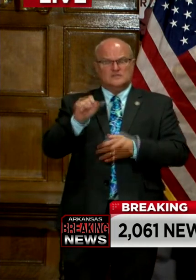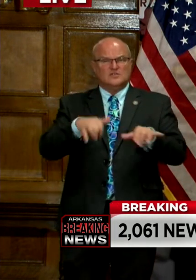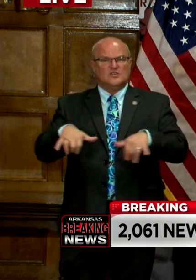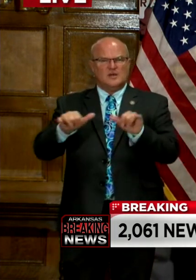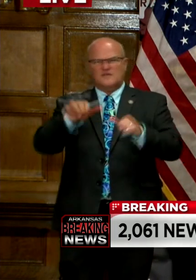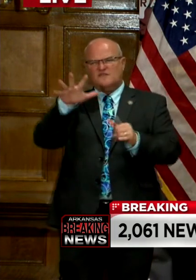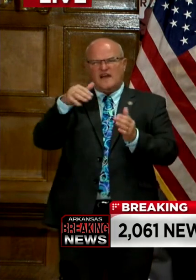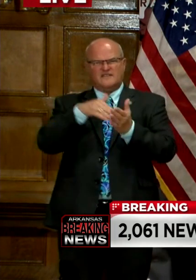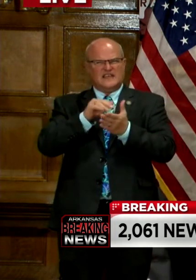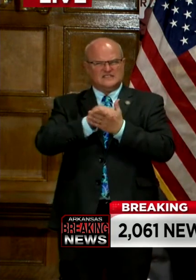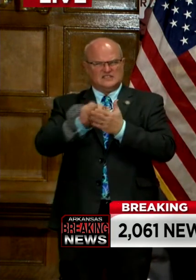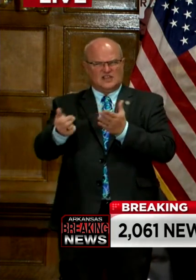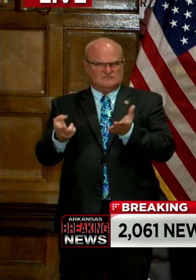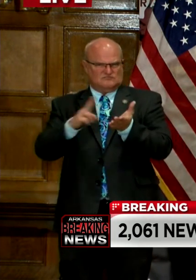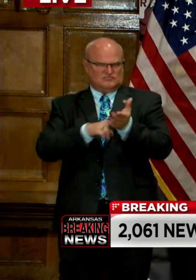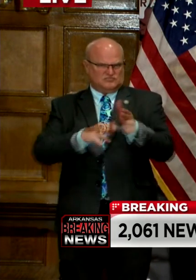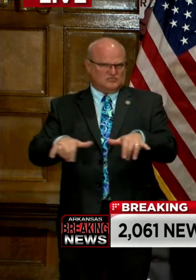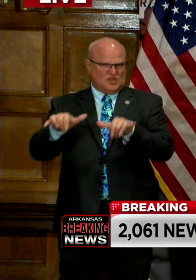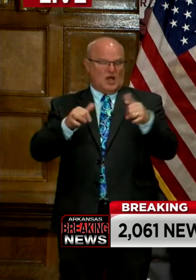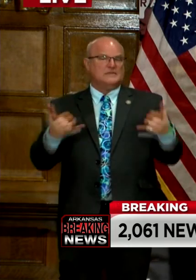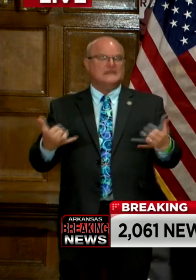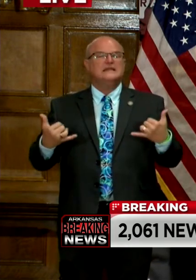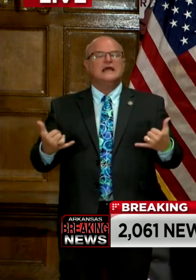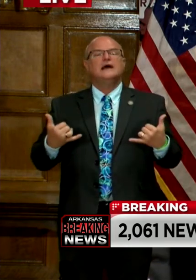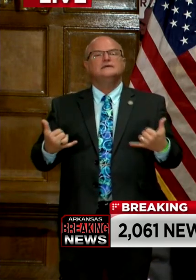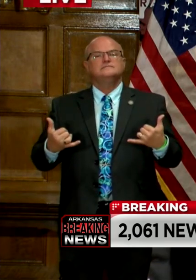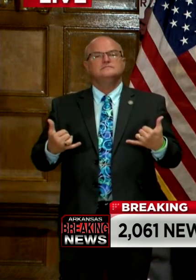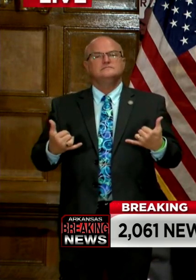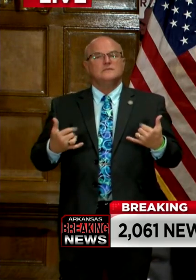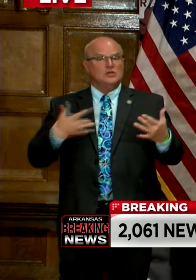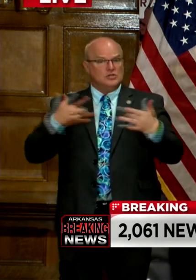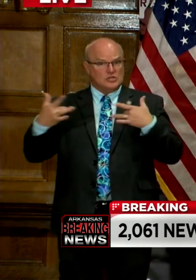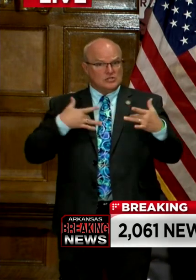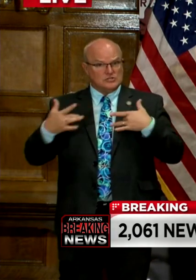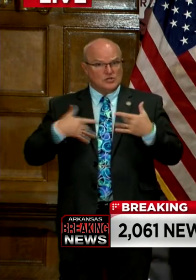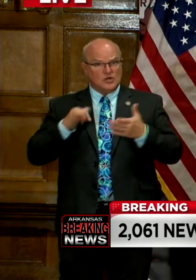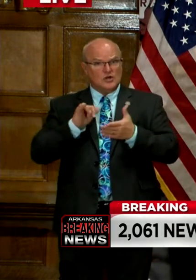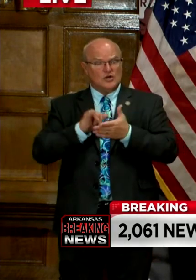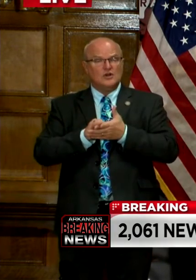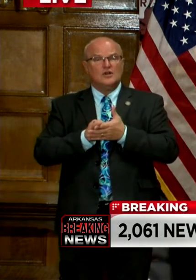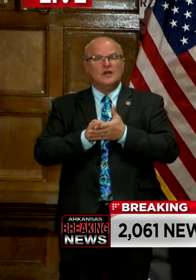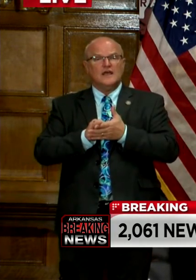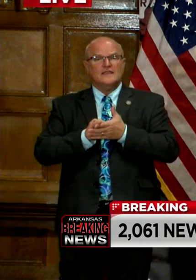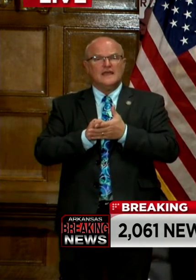ARKANSAS WERE HAVING DIFFICULTY RECRUITING NURSES, SIGNING